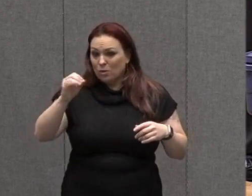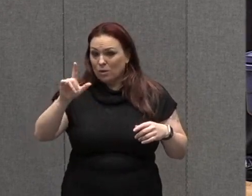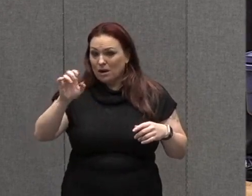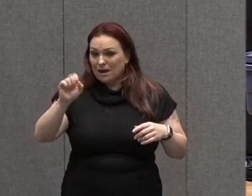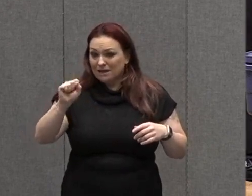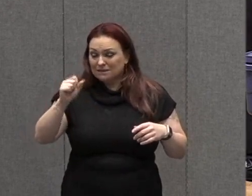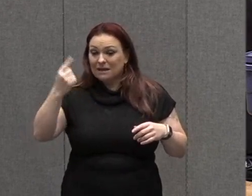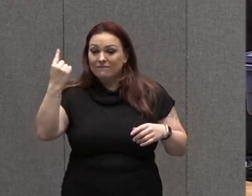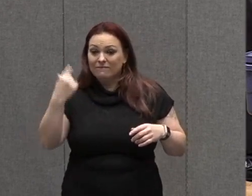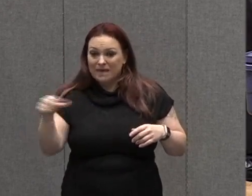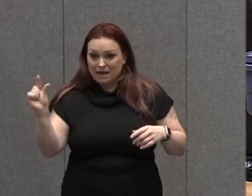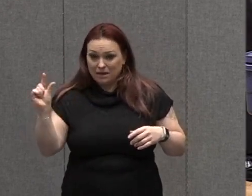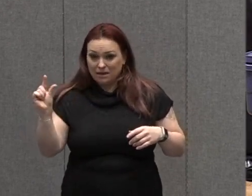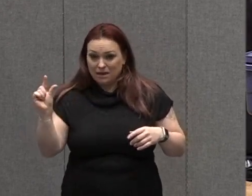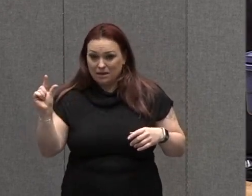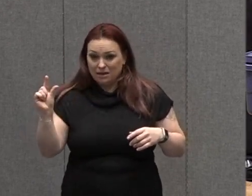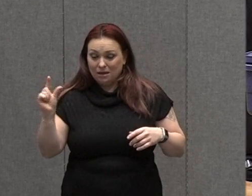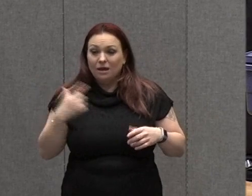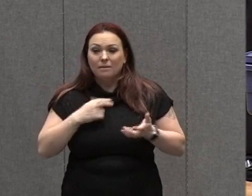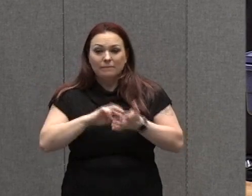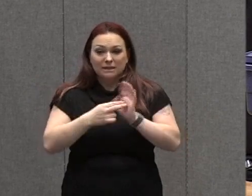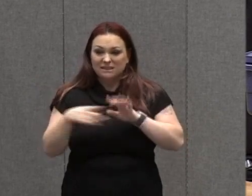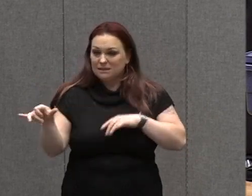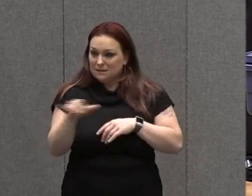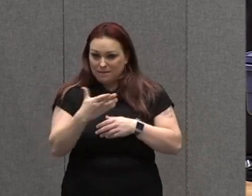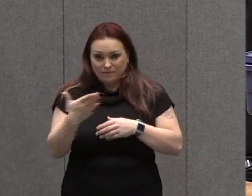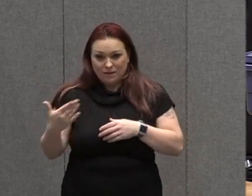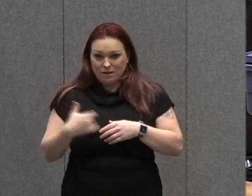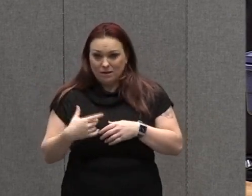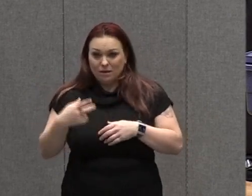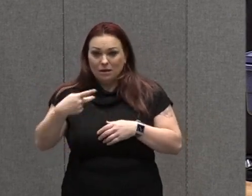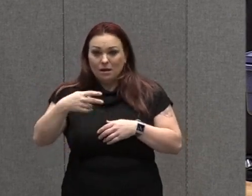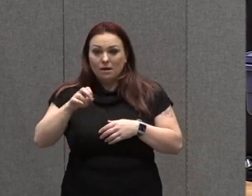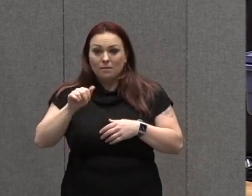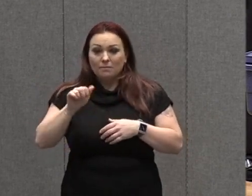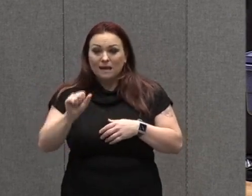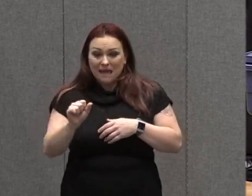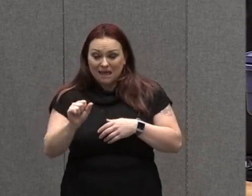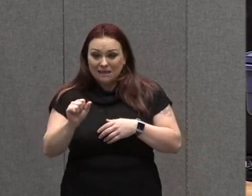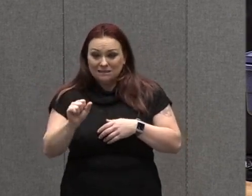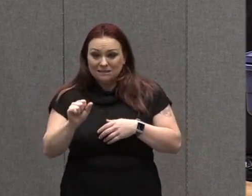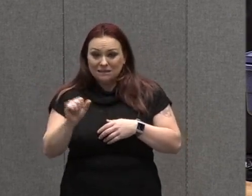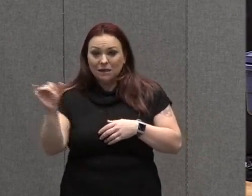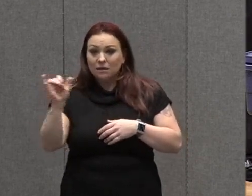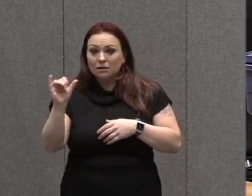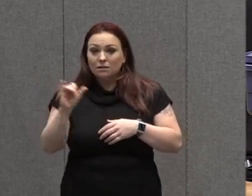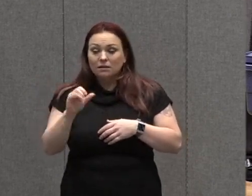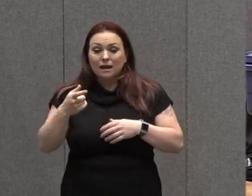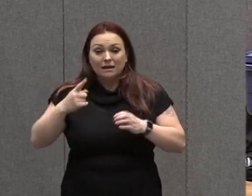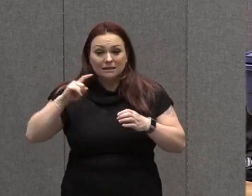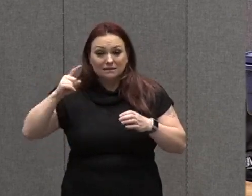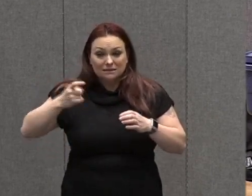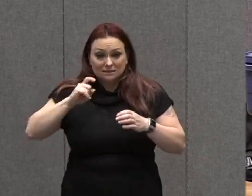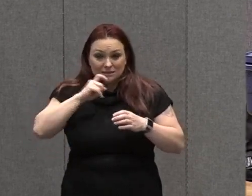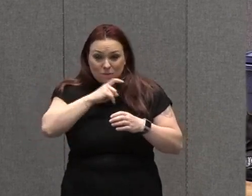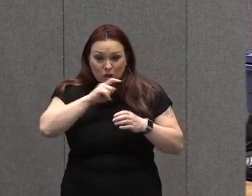So I have, and it just means the same thing. There's a peas porridge, which is like a cereal, like cream of wheat, you know?